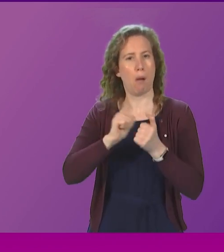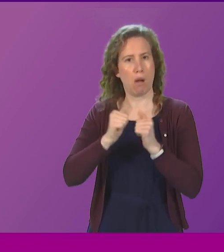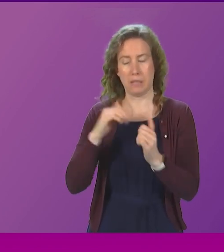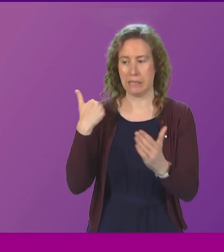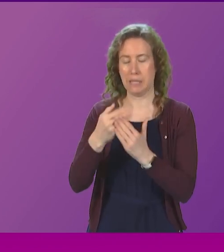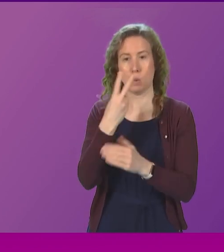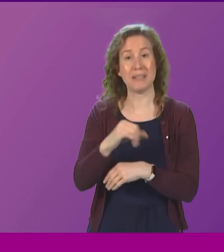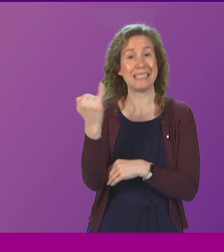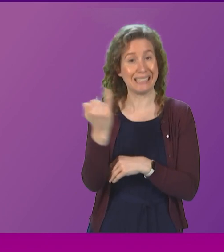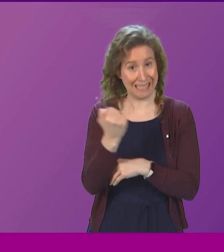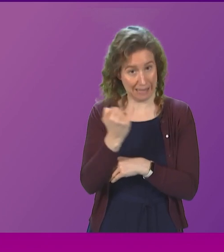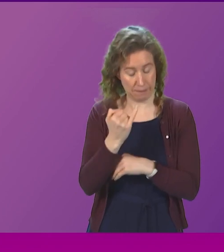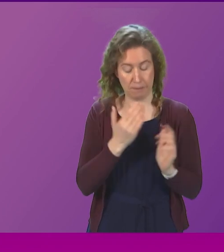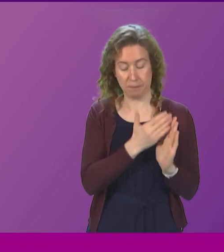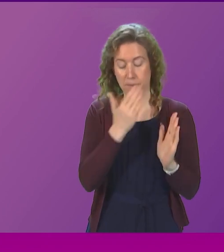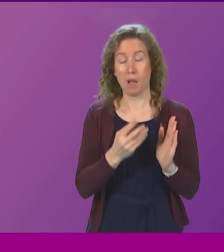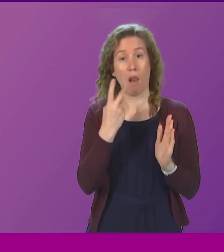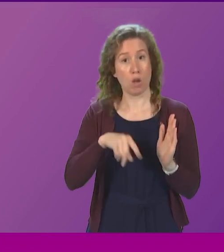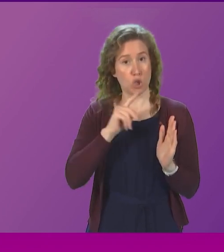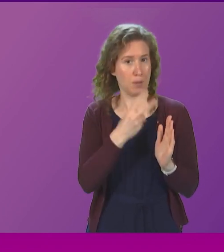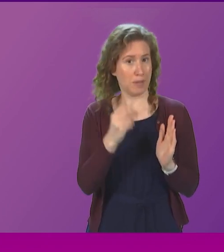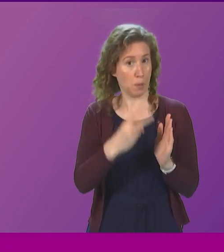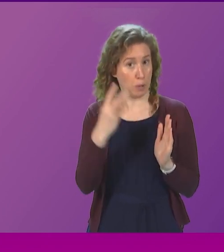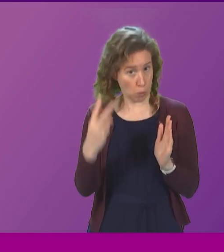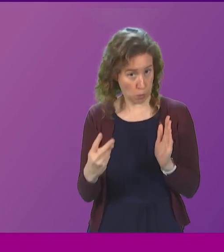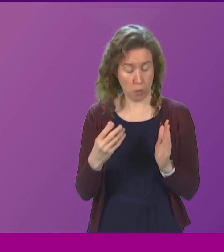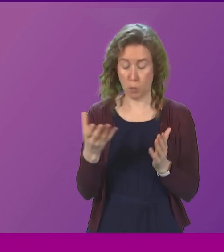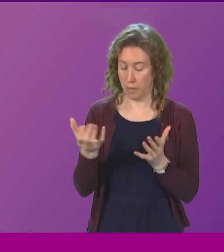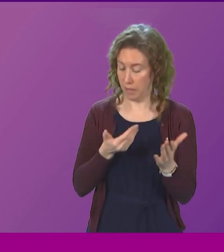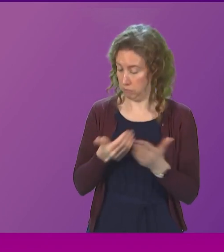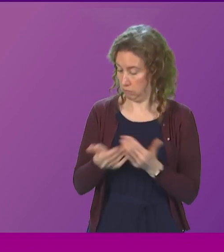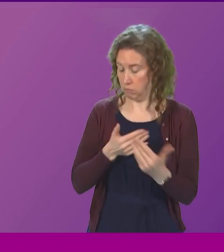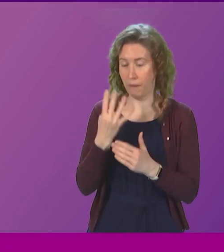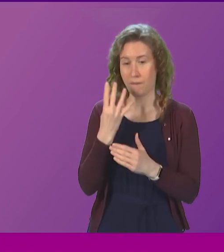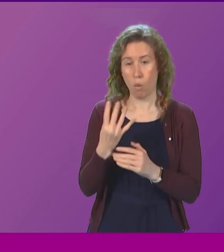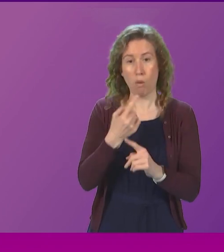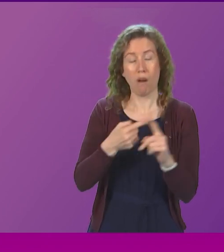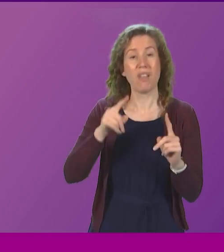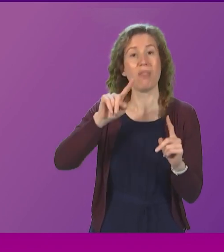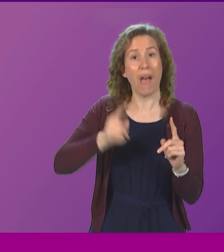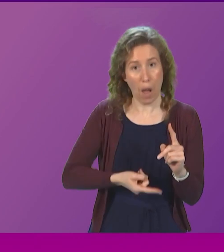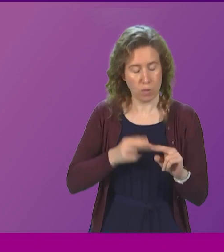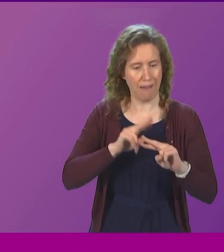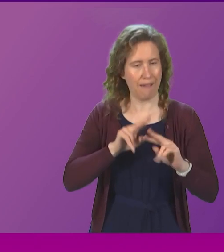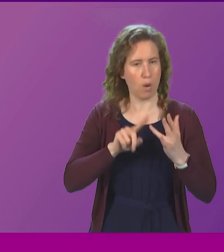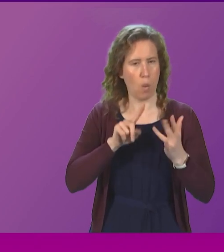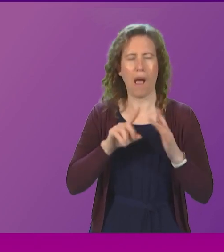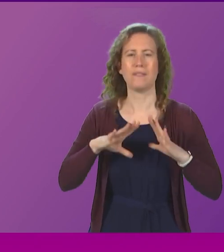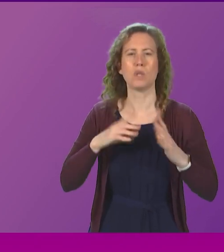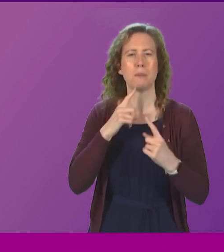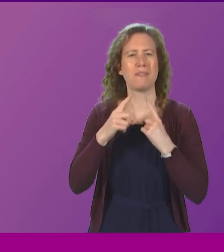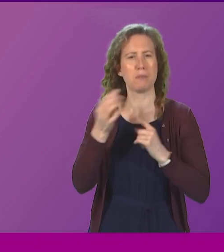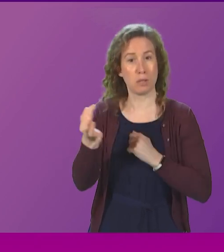In 2022, last year, we handled more than 4,500 freedom of information requests and 86 per